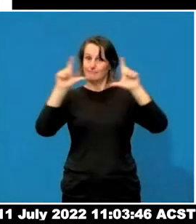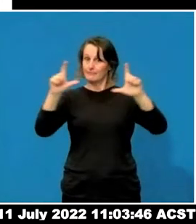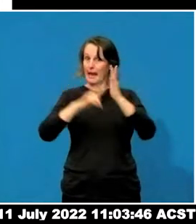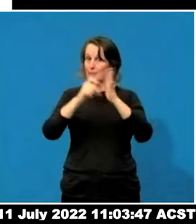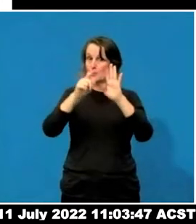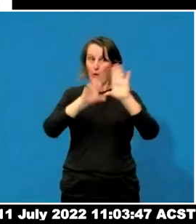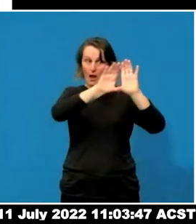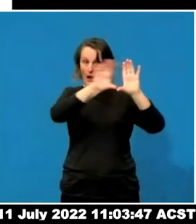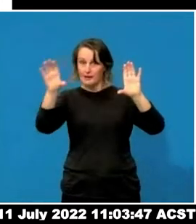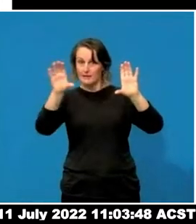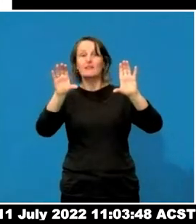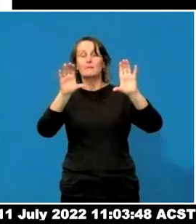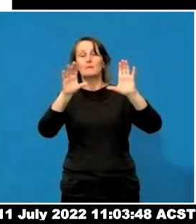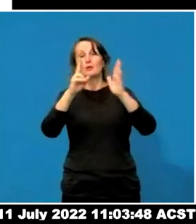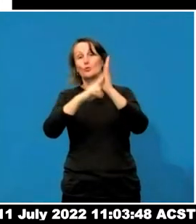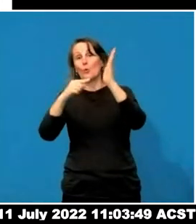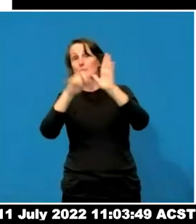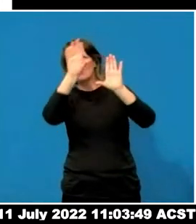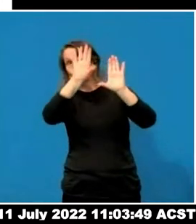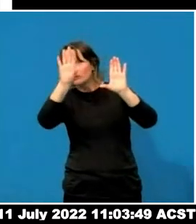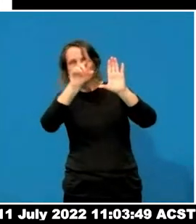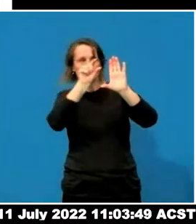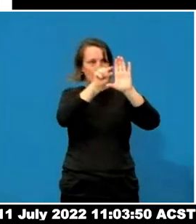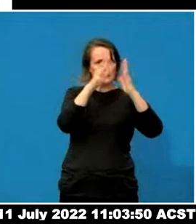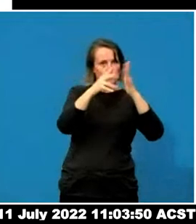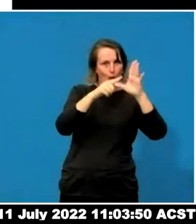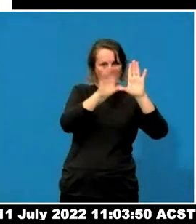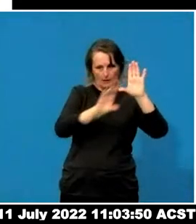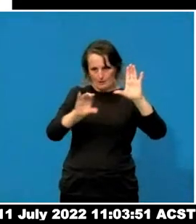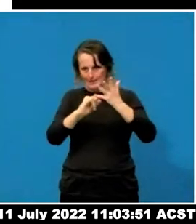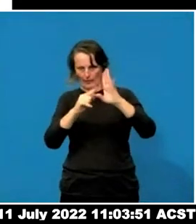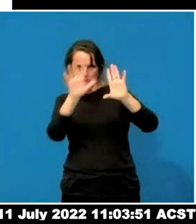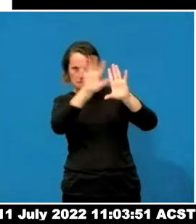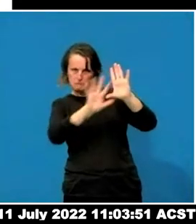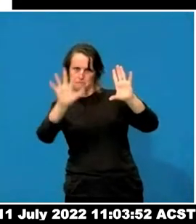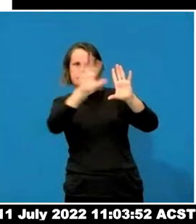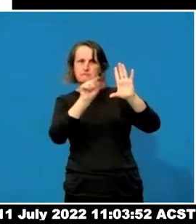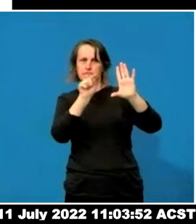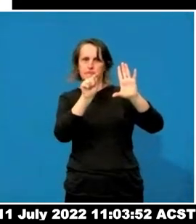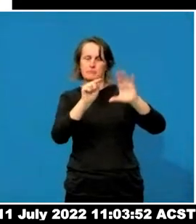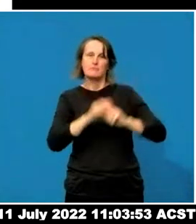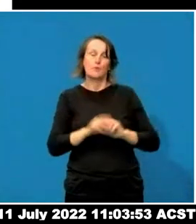Territory. As the Chair has mentioned, the region has a population of around 6,000